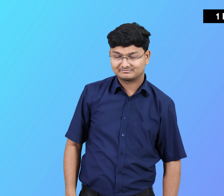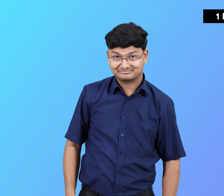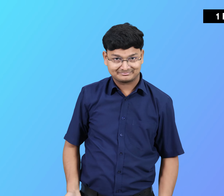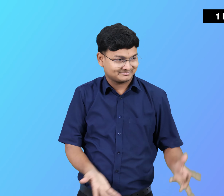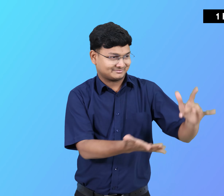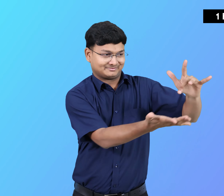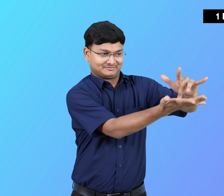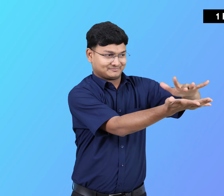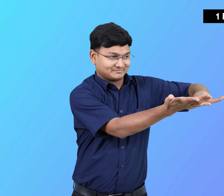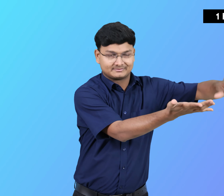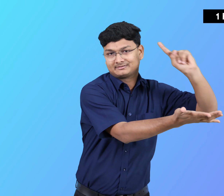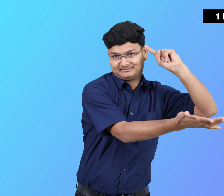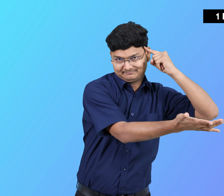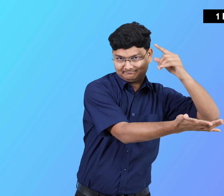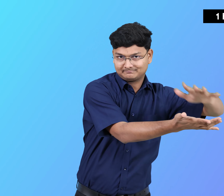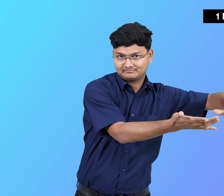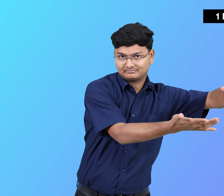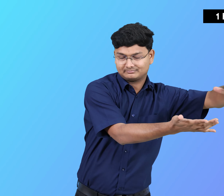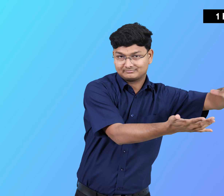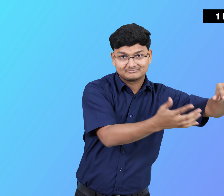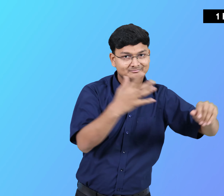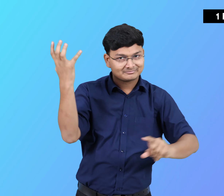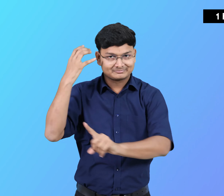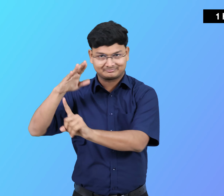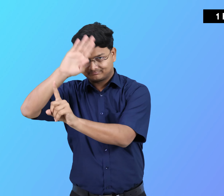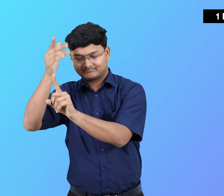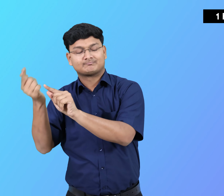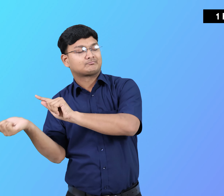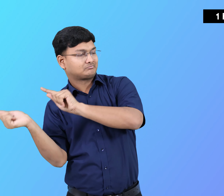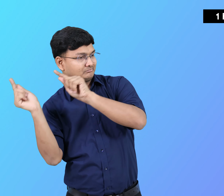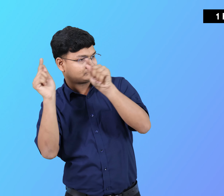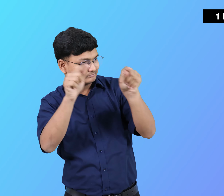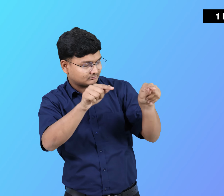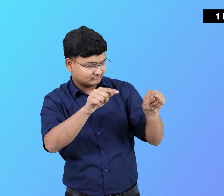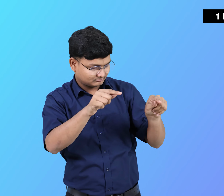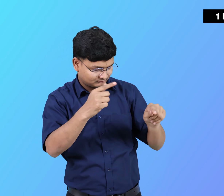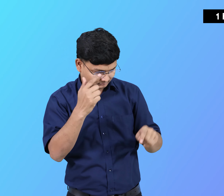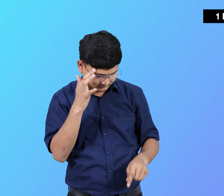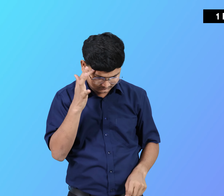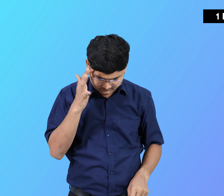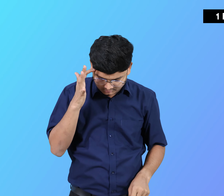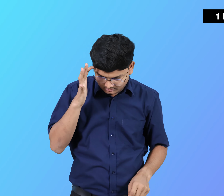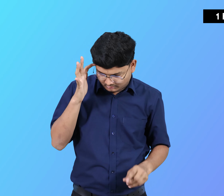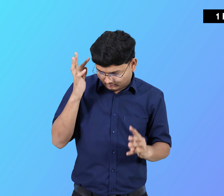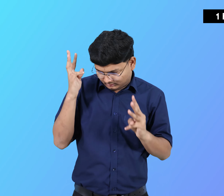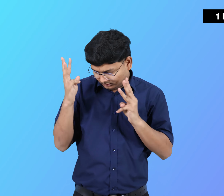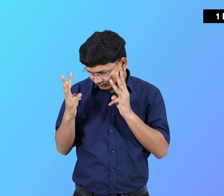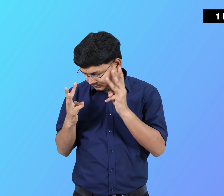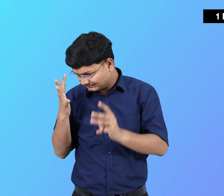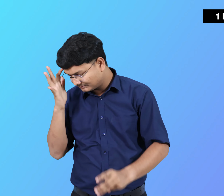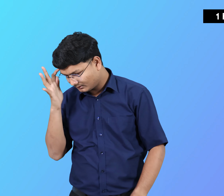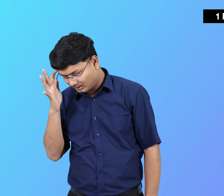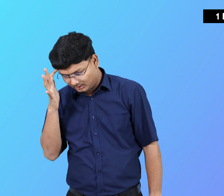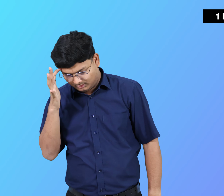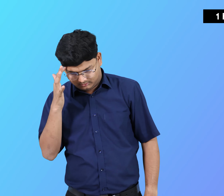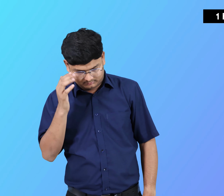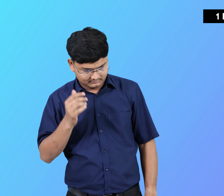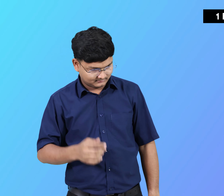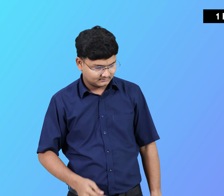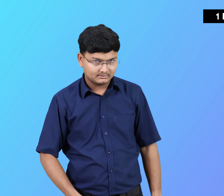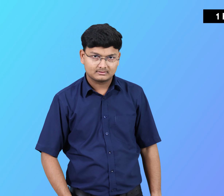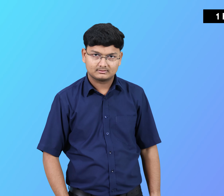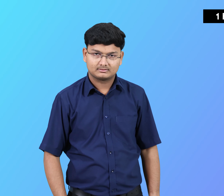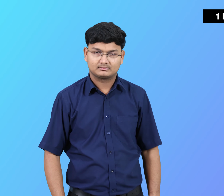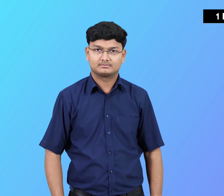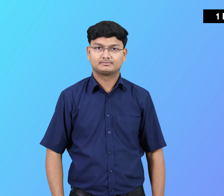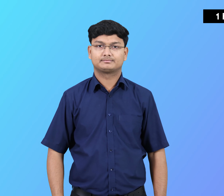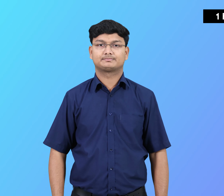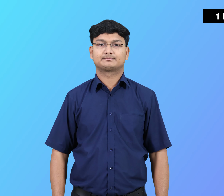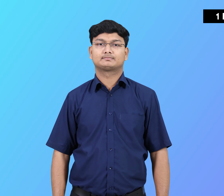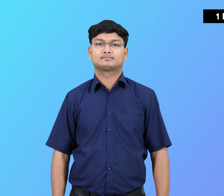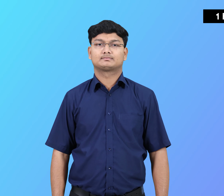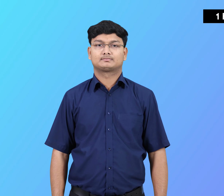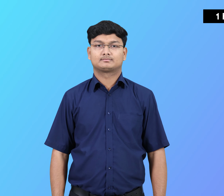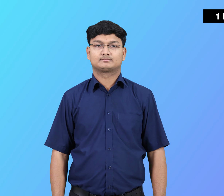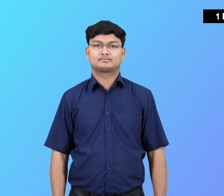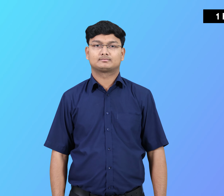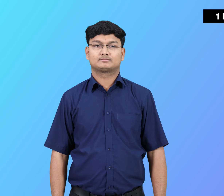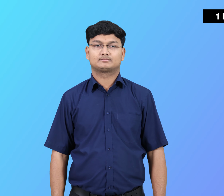Then the king went back home to Samaria, worried and upset.